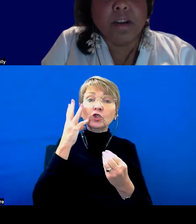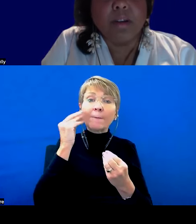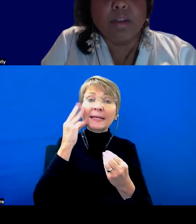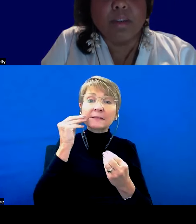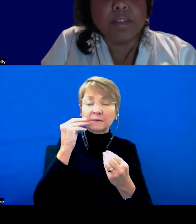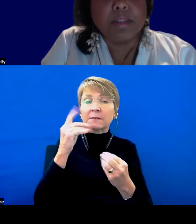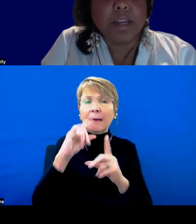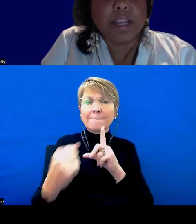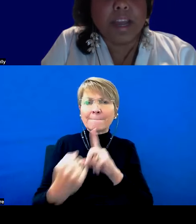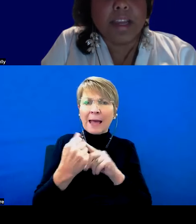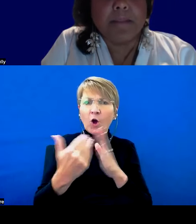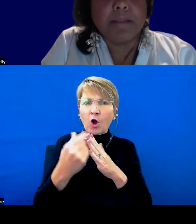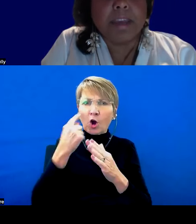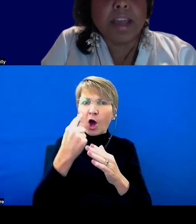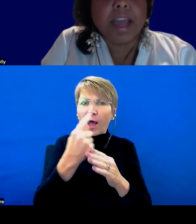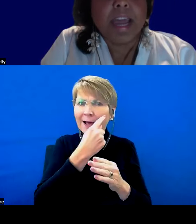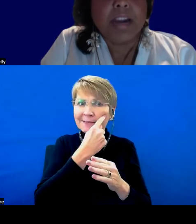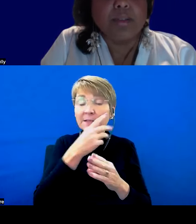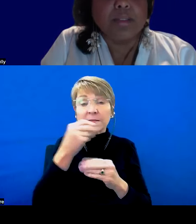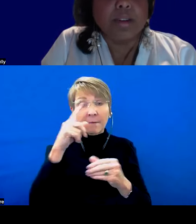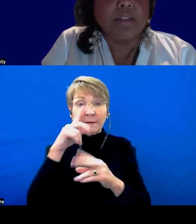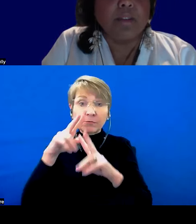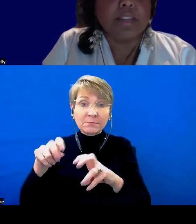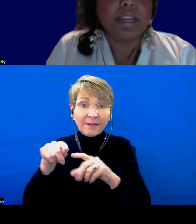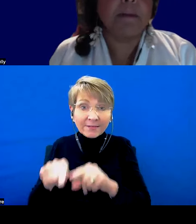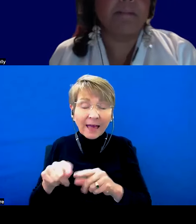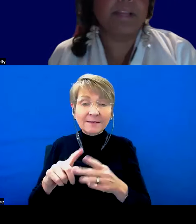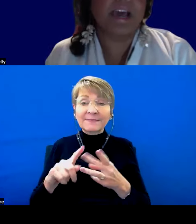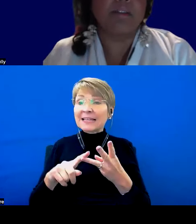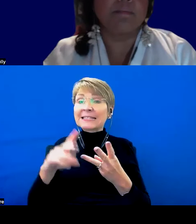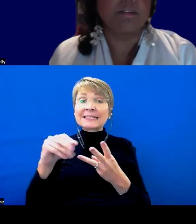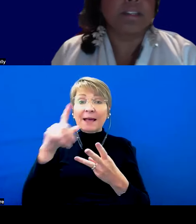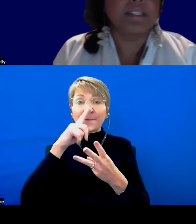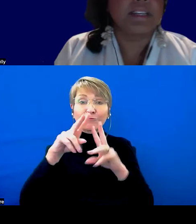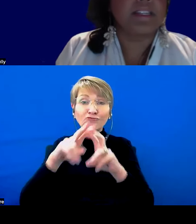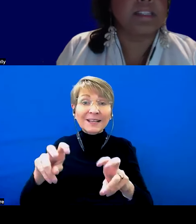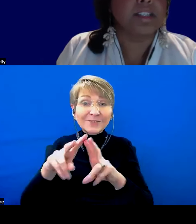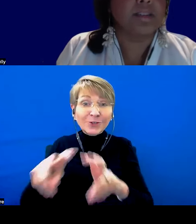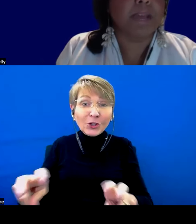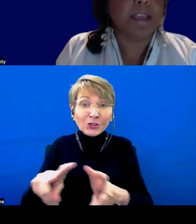Orthotists work in academia and are also involved in public health policy decision making.